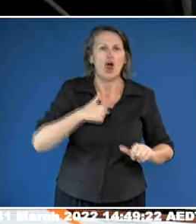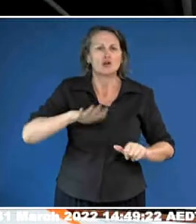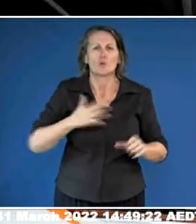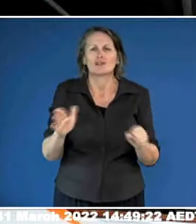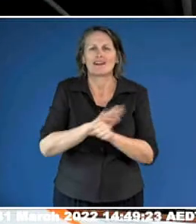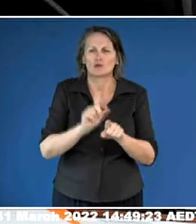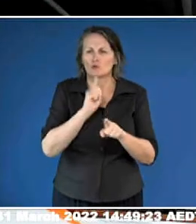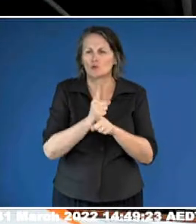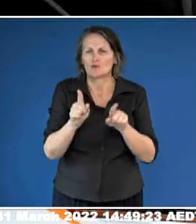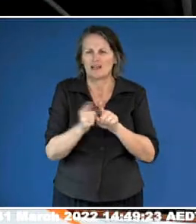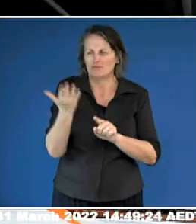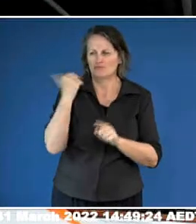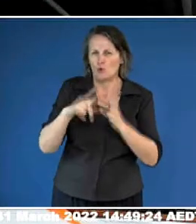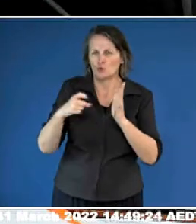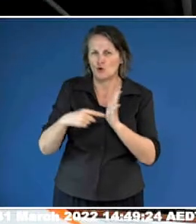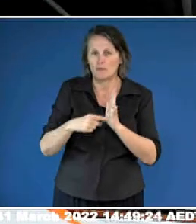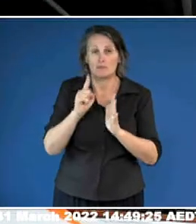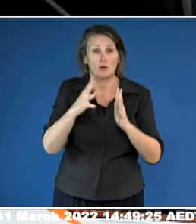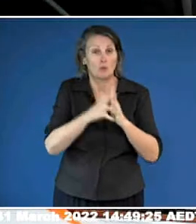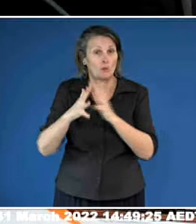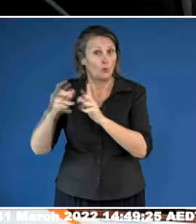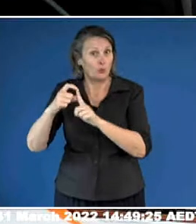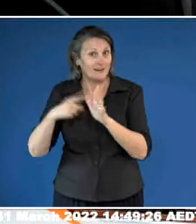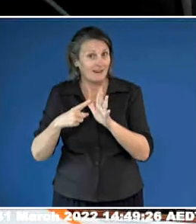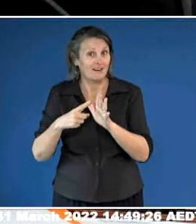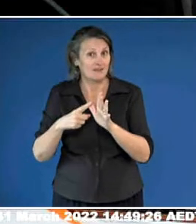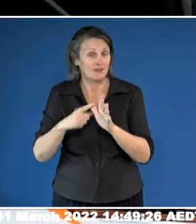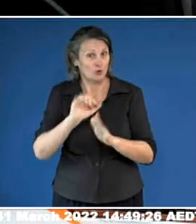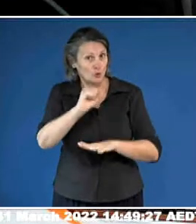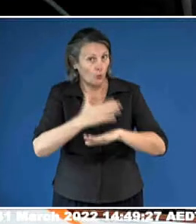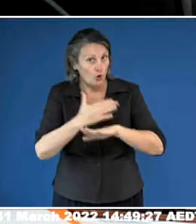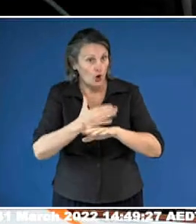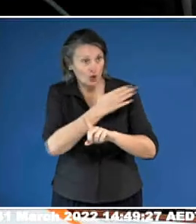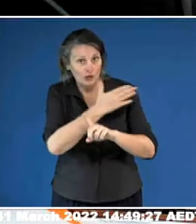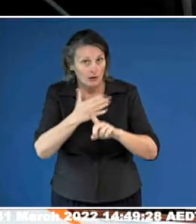terms of what WWDA has been working on, I'm listening to women and girls with disability.